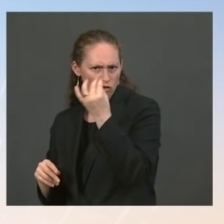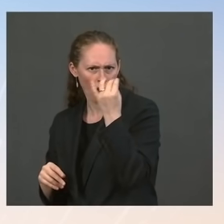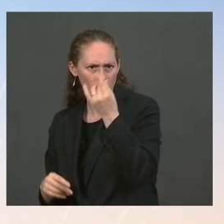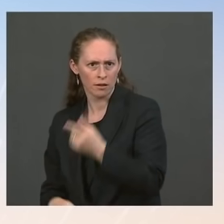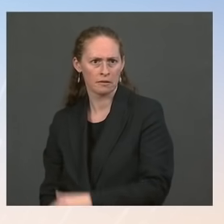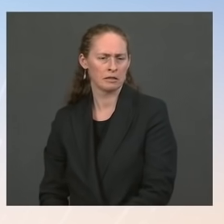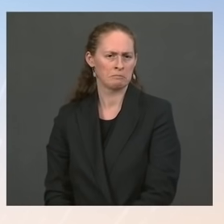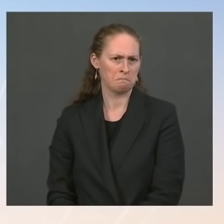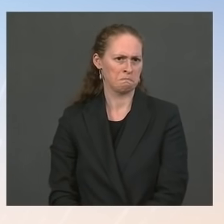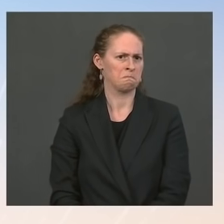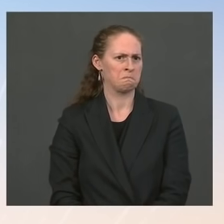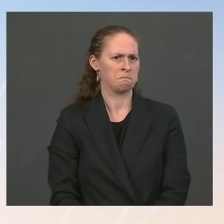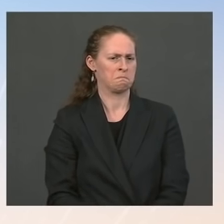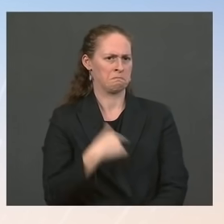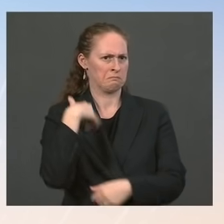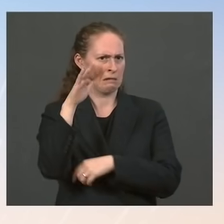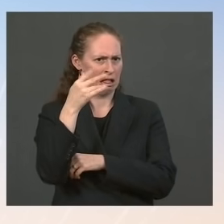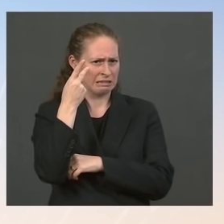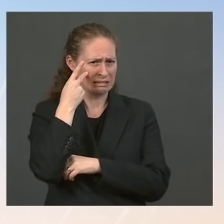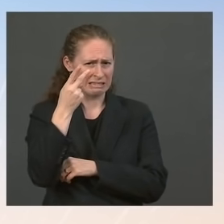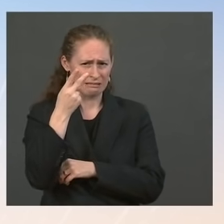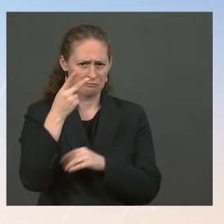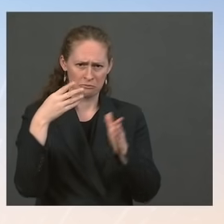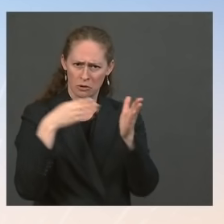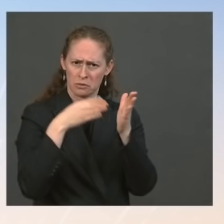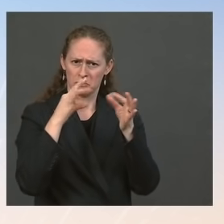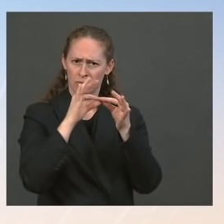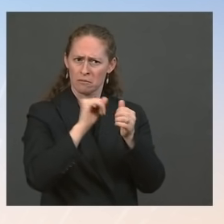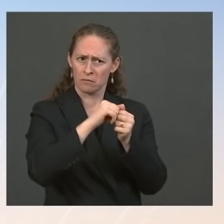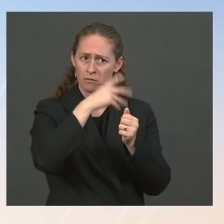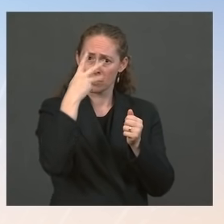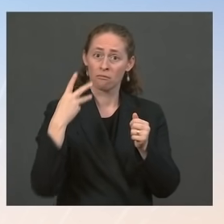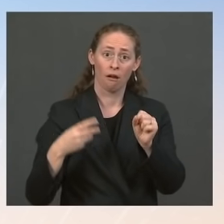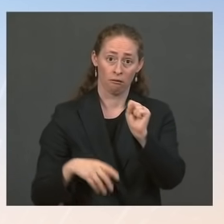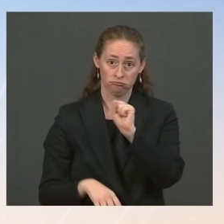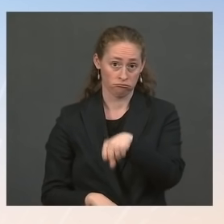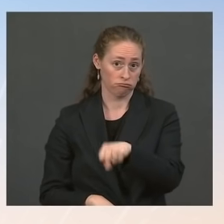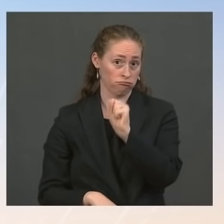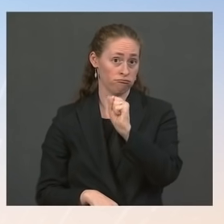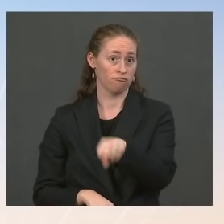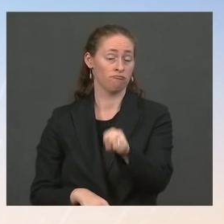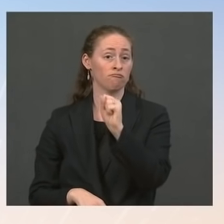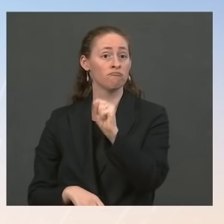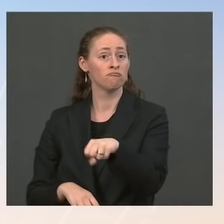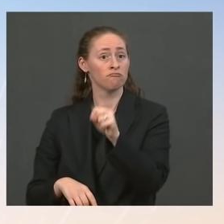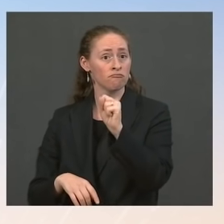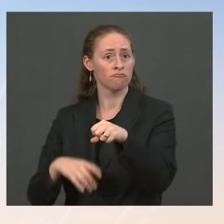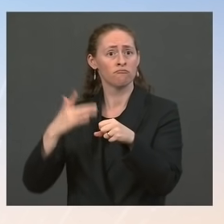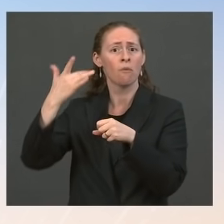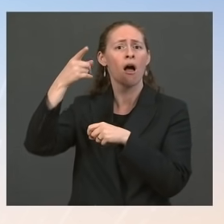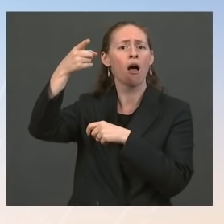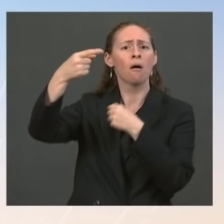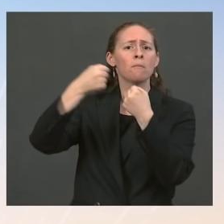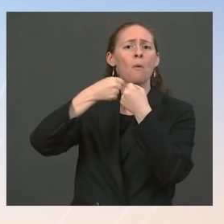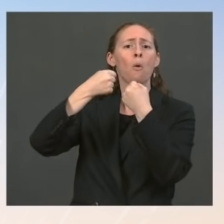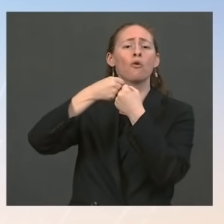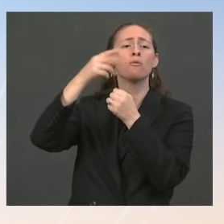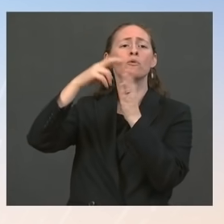It's about immigration, it sounds like. The Press: It has to do with -- they're saying that bor- -- the rules at the border aren't being enforced, that the administration has.